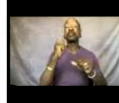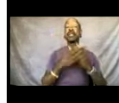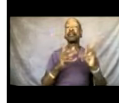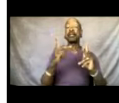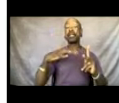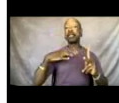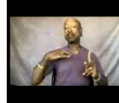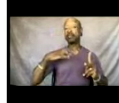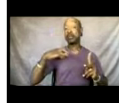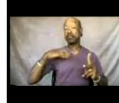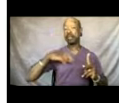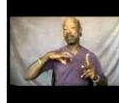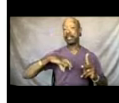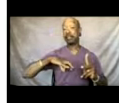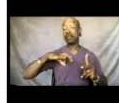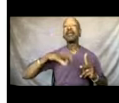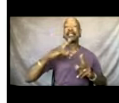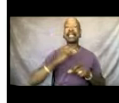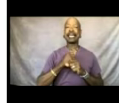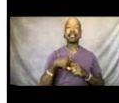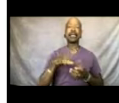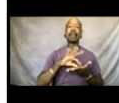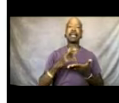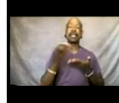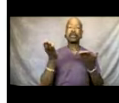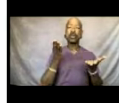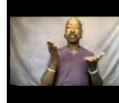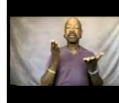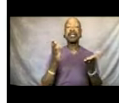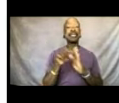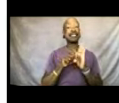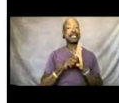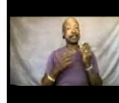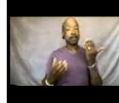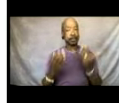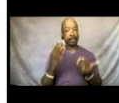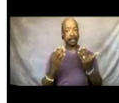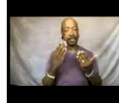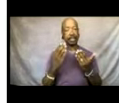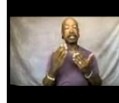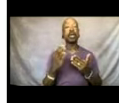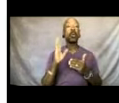The Medi-Cal estate recovery rules also remain the same. Those do not change. It is possible for some